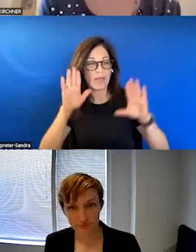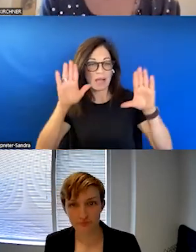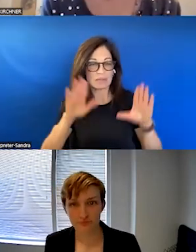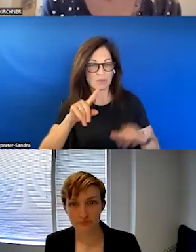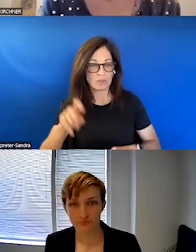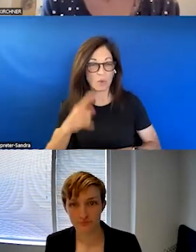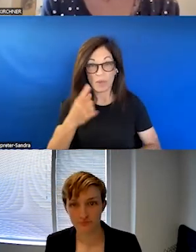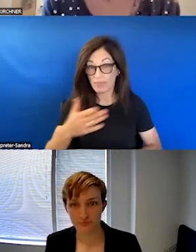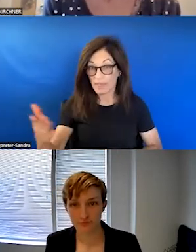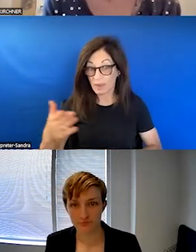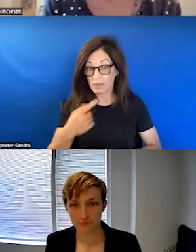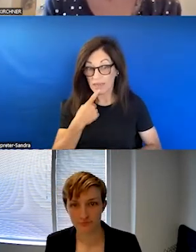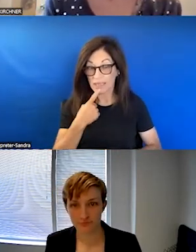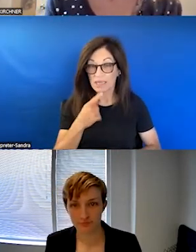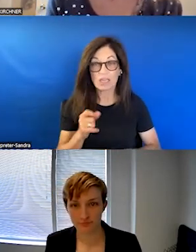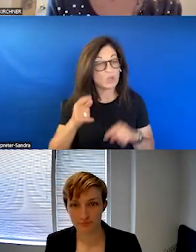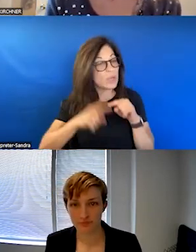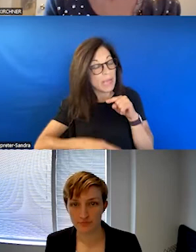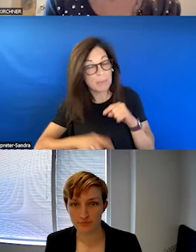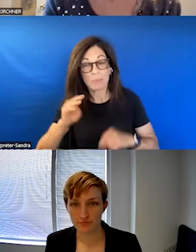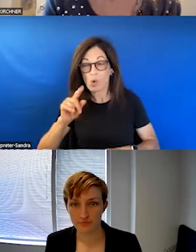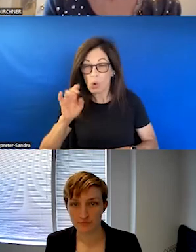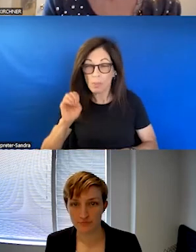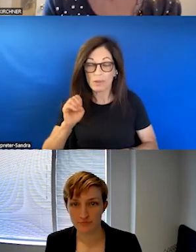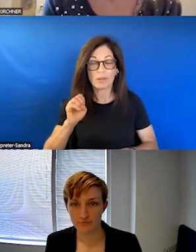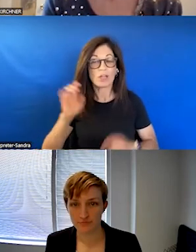IT CAN'T BE MOBILE CRISIS. IF IT IS EXCLUSIVELY PROVIDED. WITH TELEHEALTH.